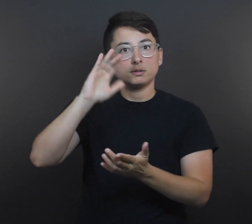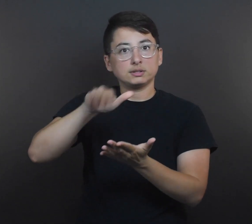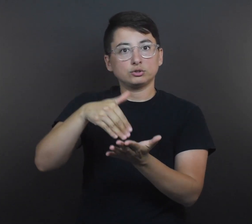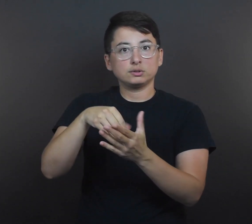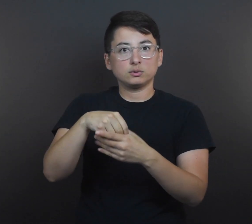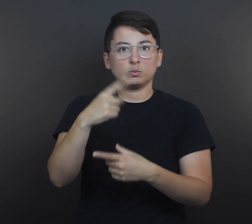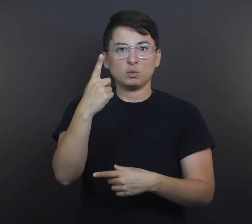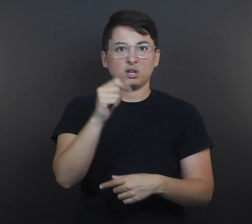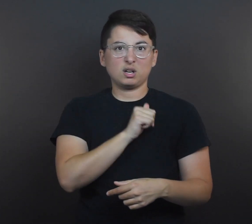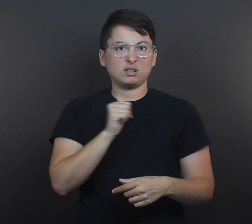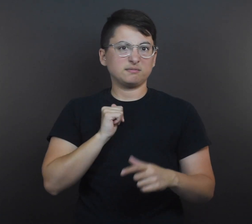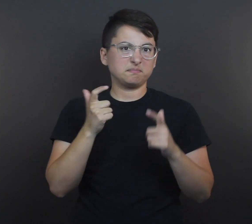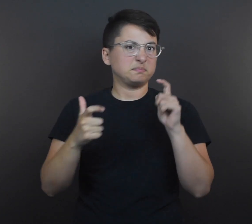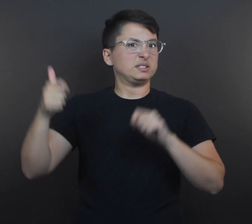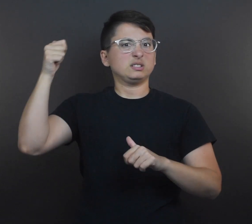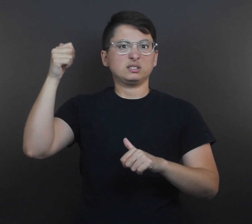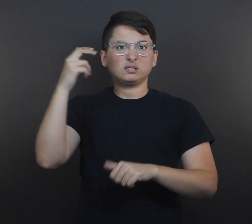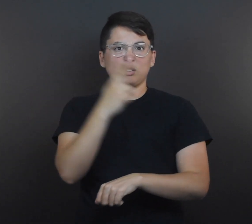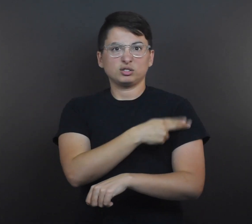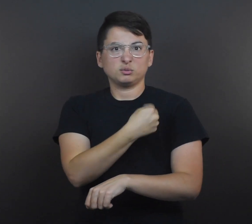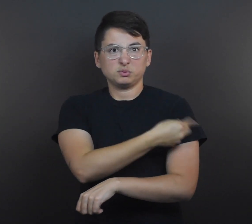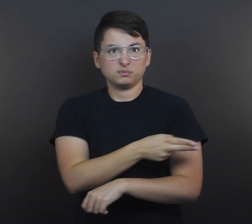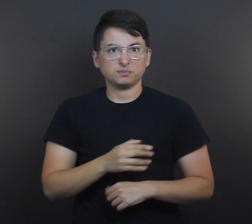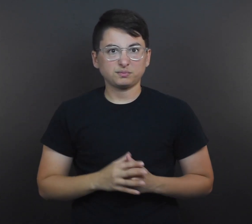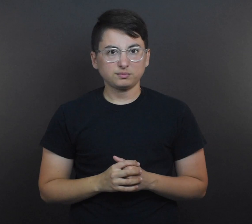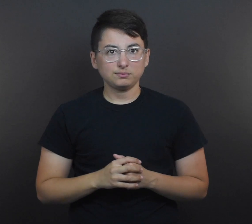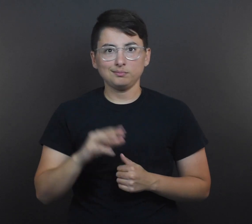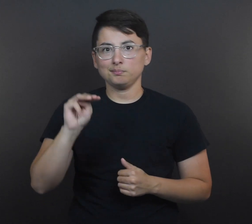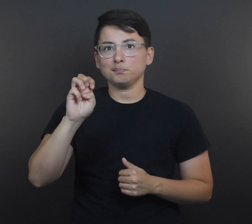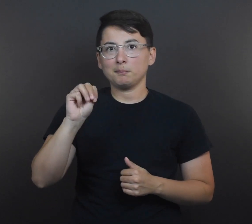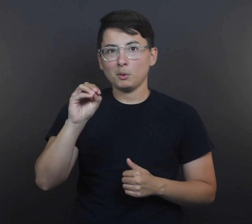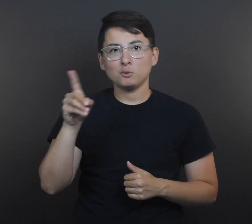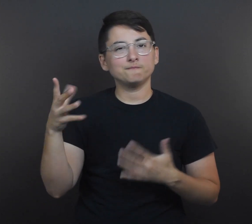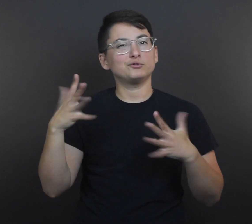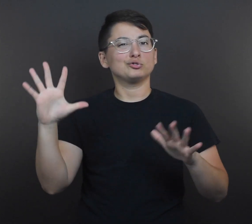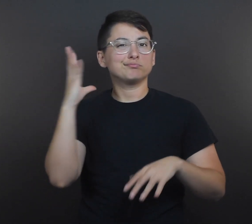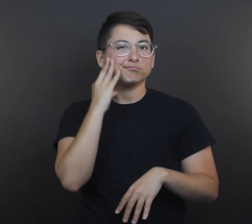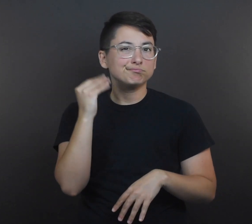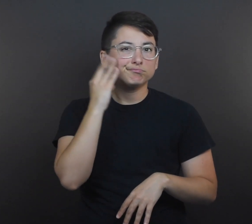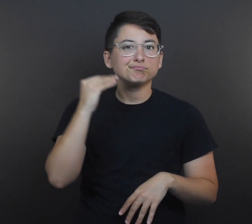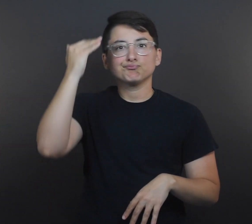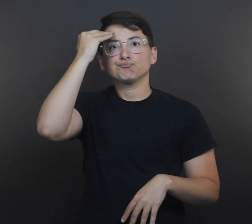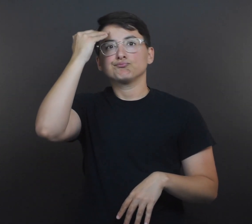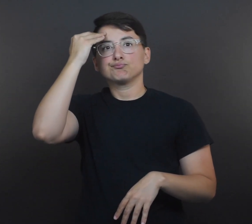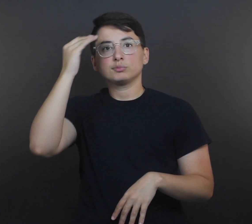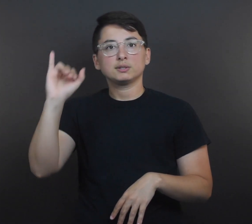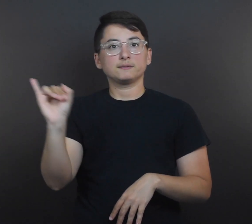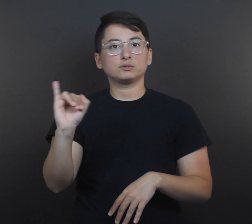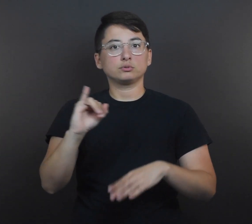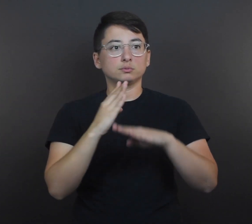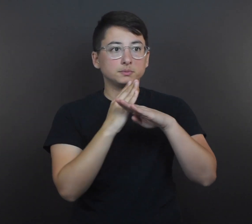at a trauma center in one of Atlanta’s major hospitals, an experience which has made him